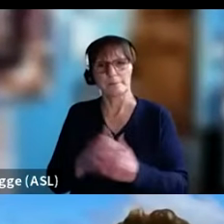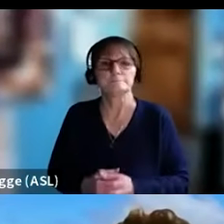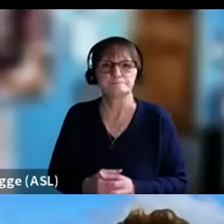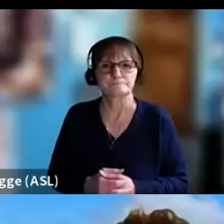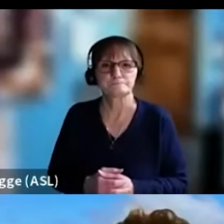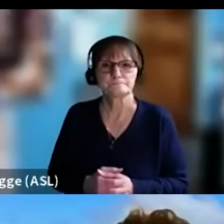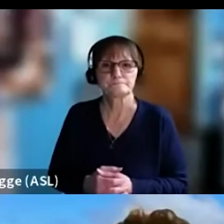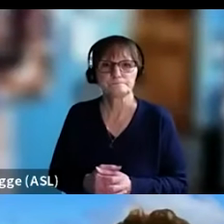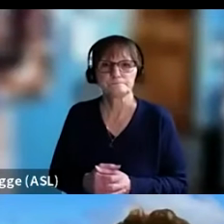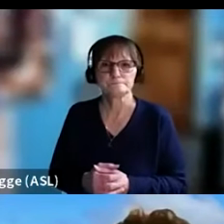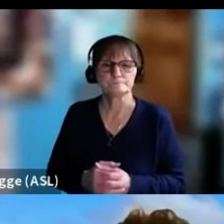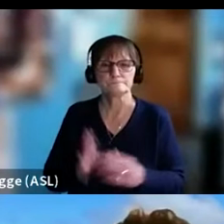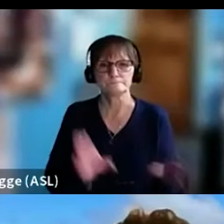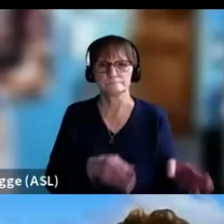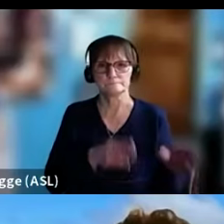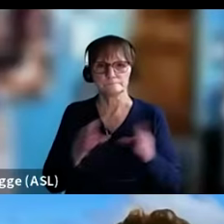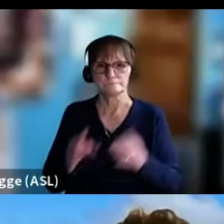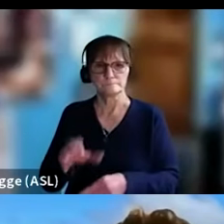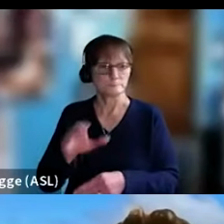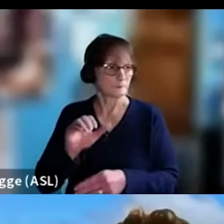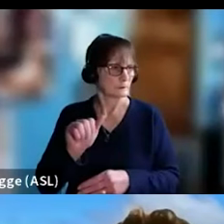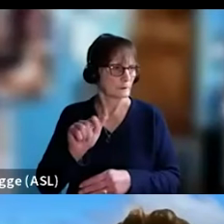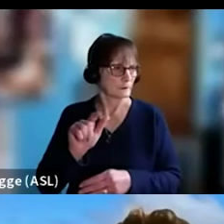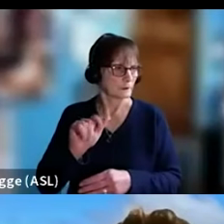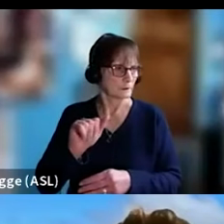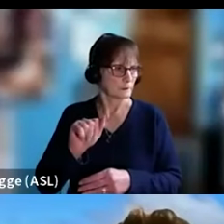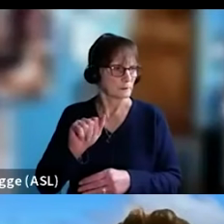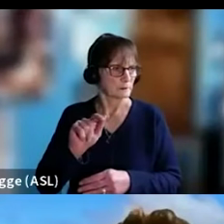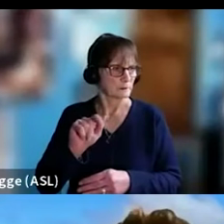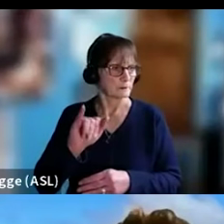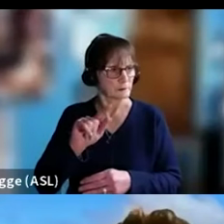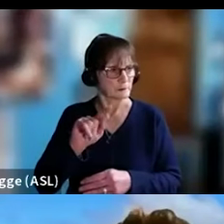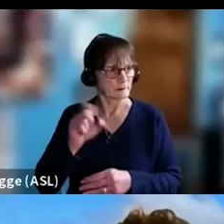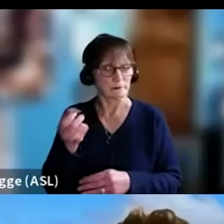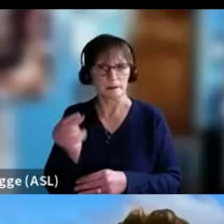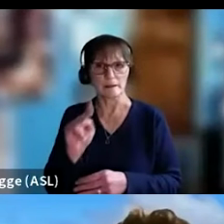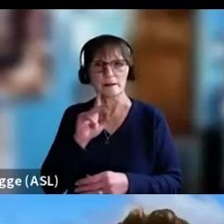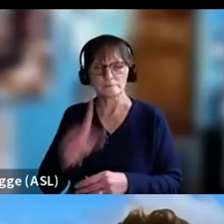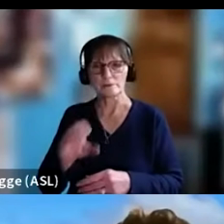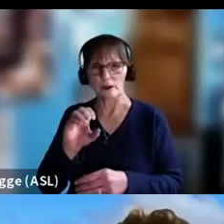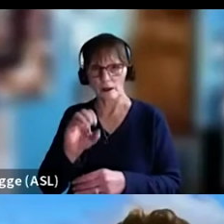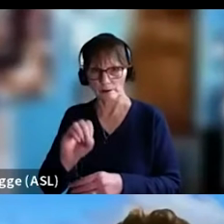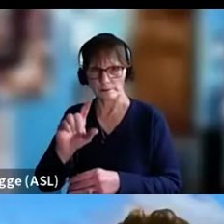Thank you Sarah. Caitlin, I also just wanna give you opportunity to talk a little bit about your work as occupational therapist with this population as well.